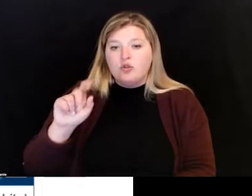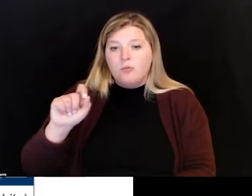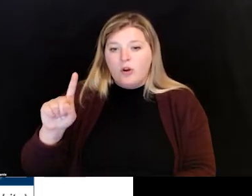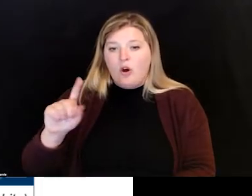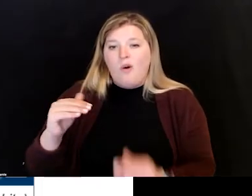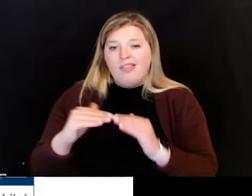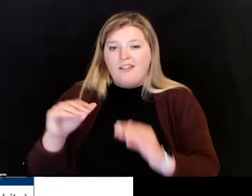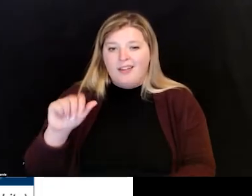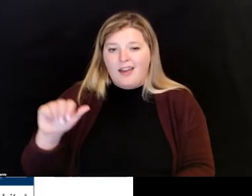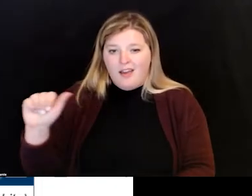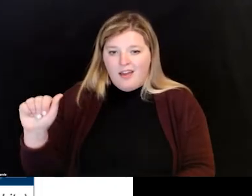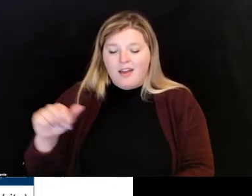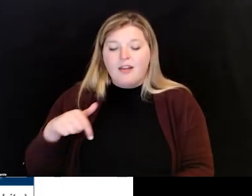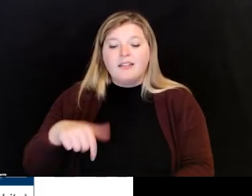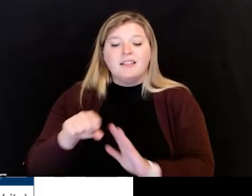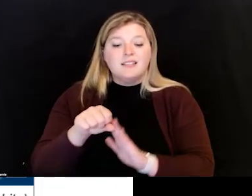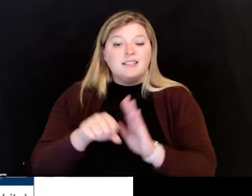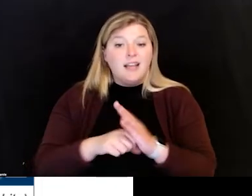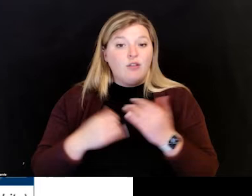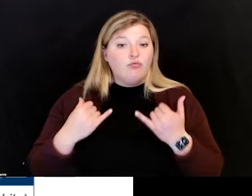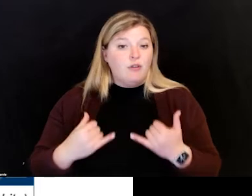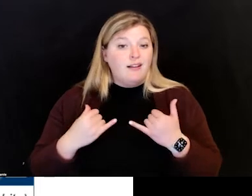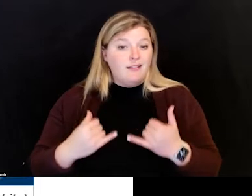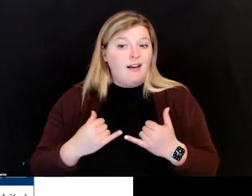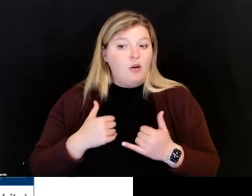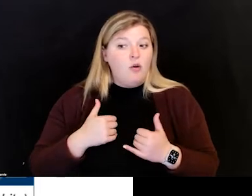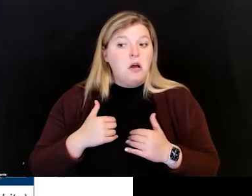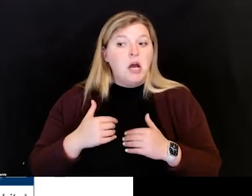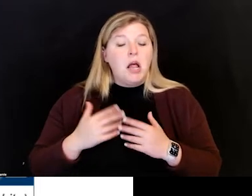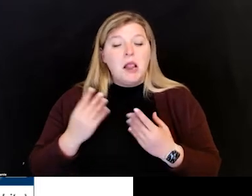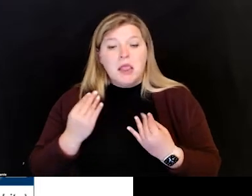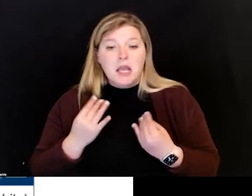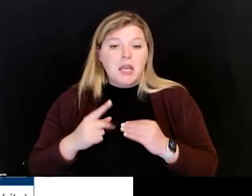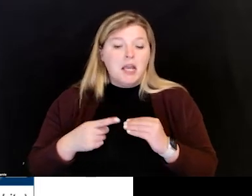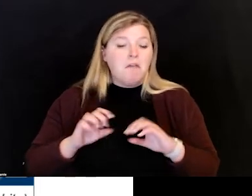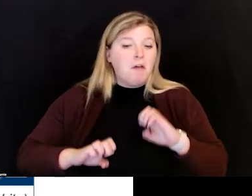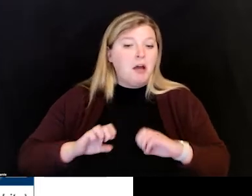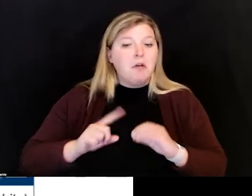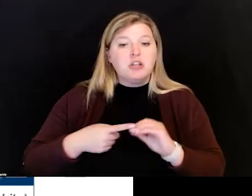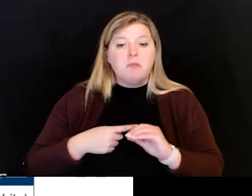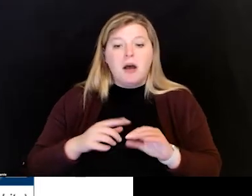And the state is in early stages of evaluation for the possible adoption of WCAG 2.1.